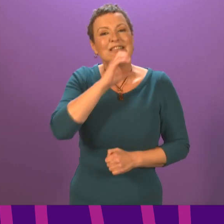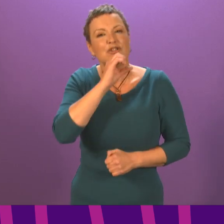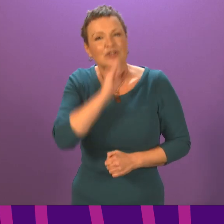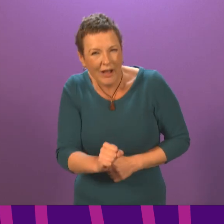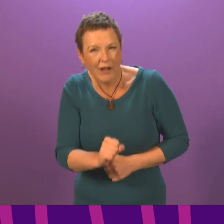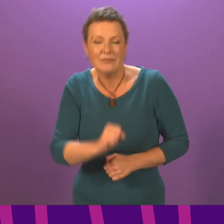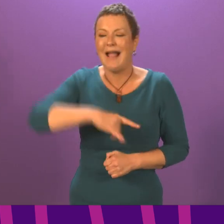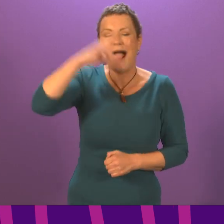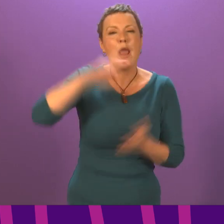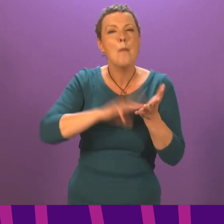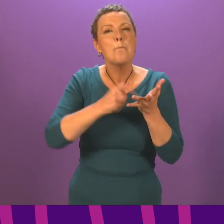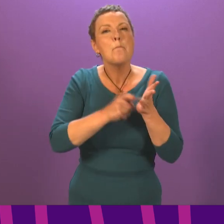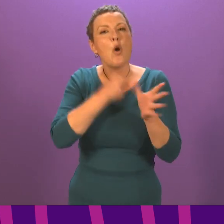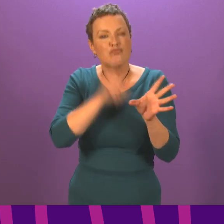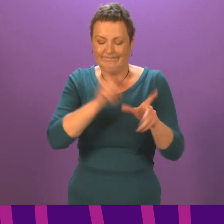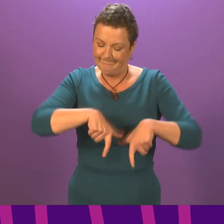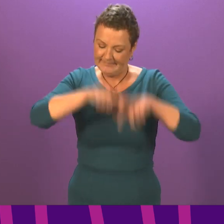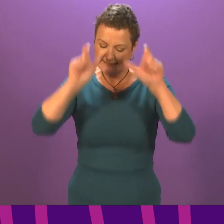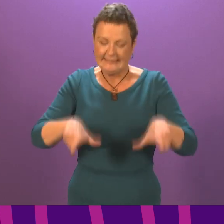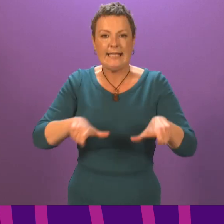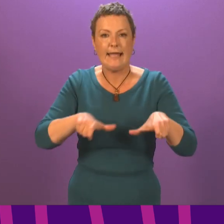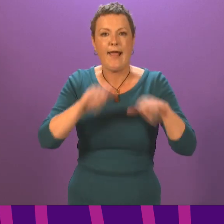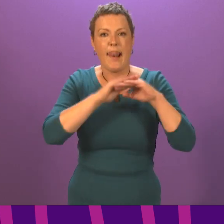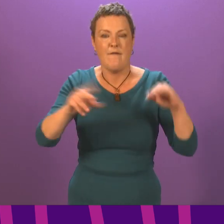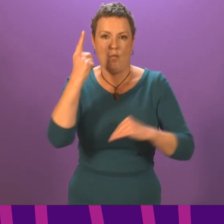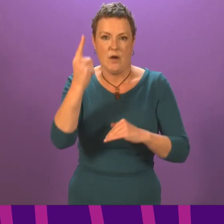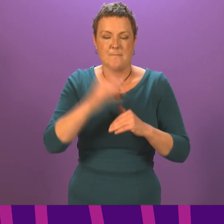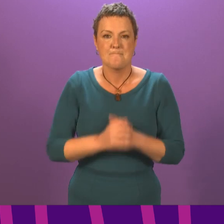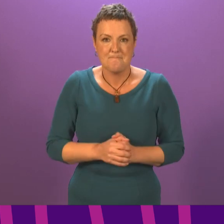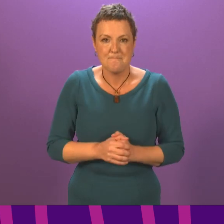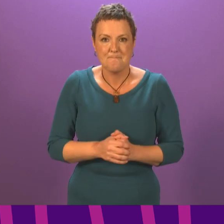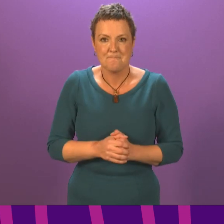and Galloway and the Borders will all remain in level 1.